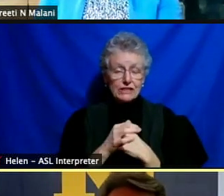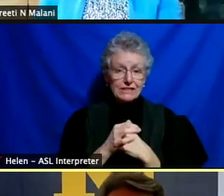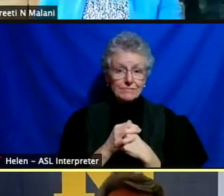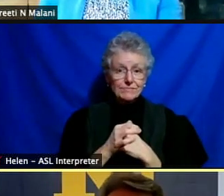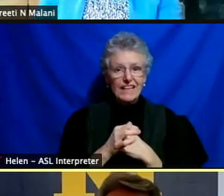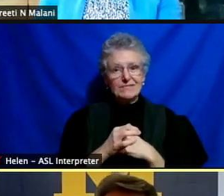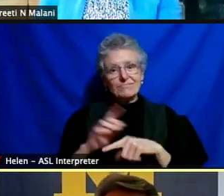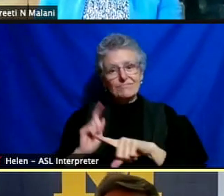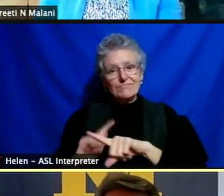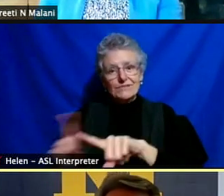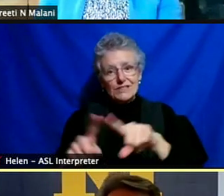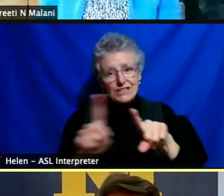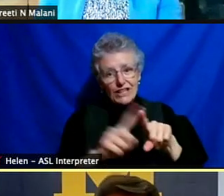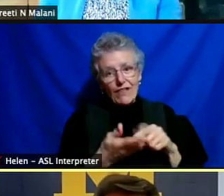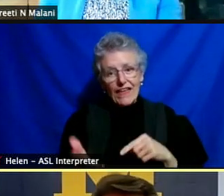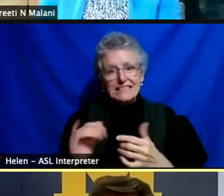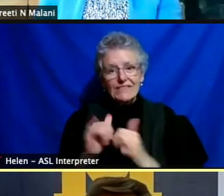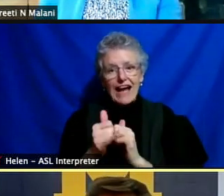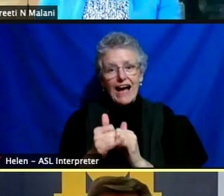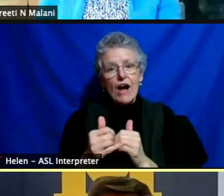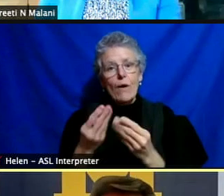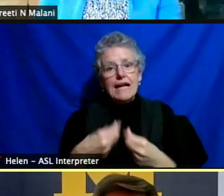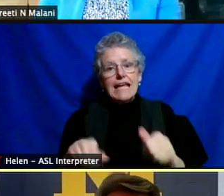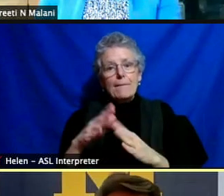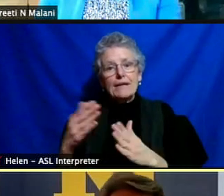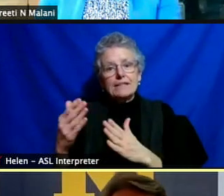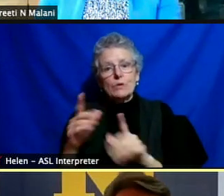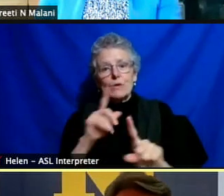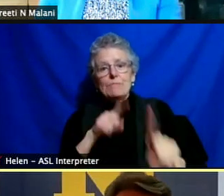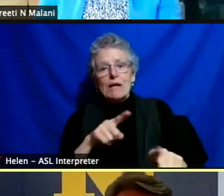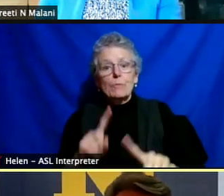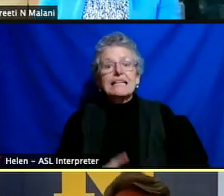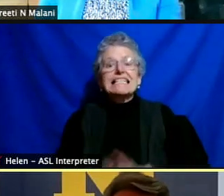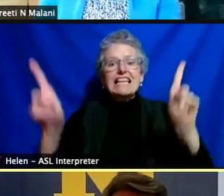on how the campus response will be different in the winter semester compared to the fall semester.